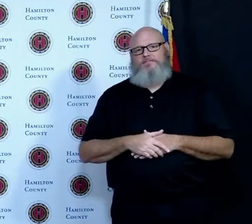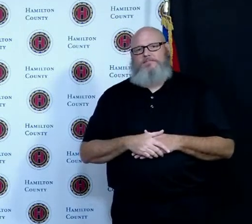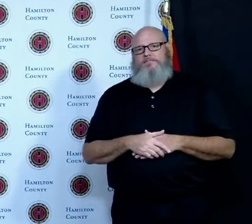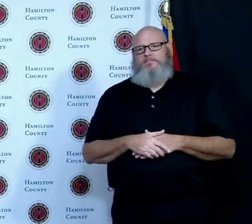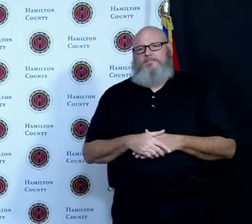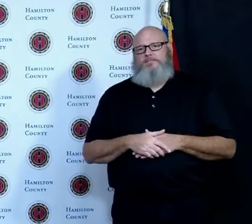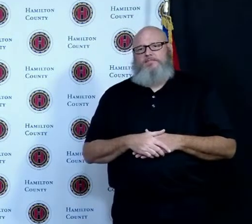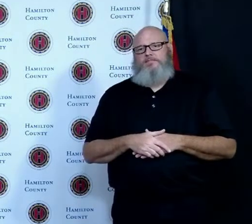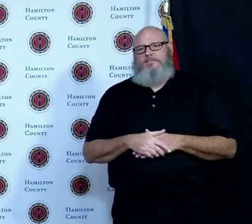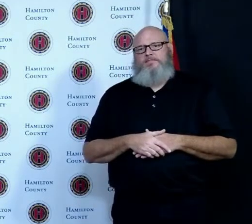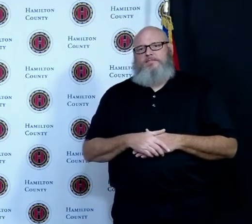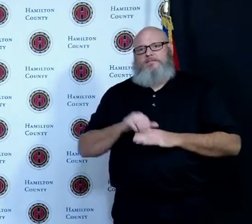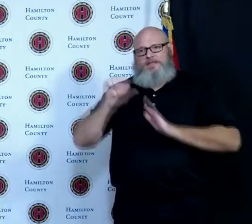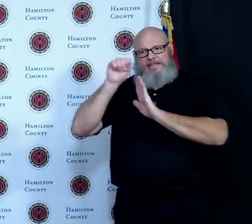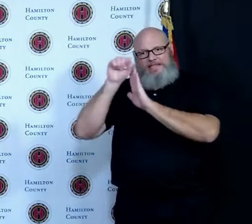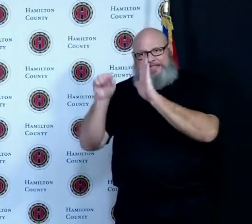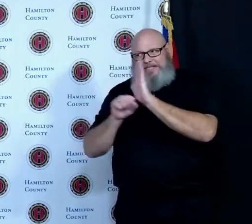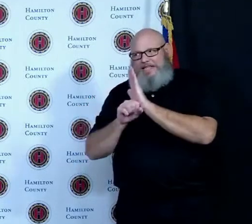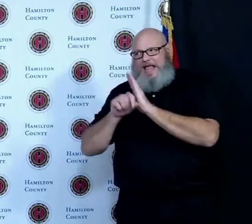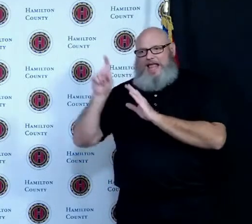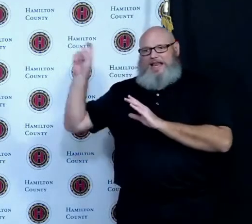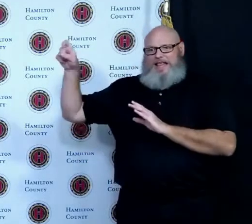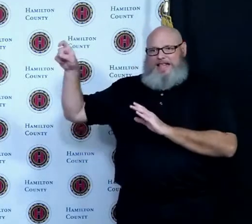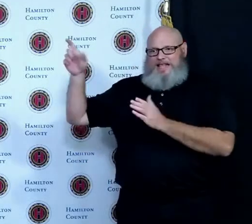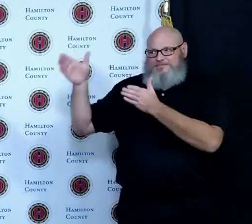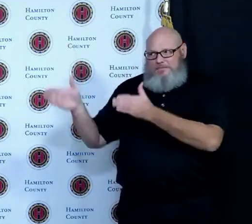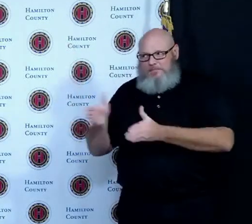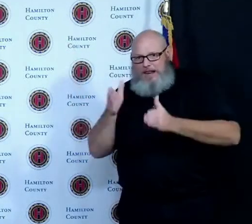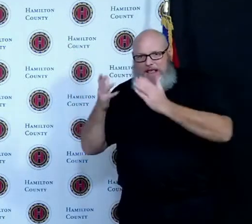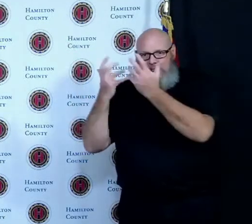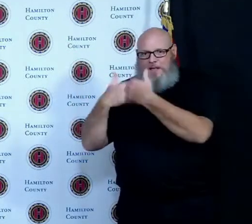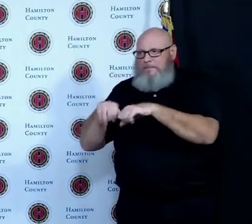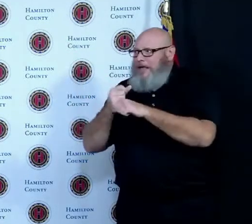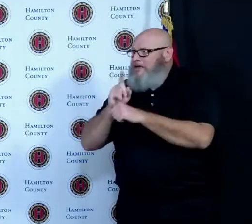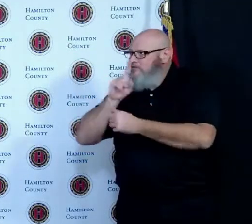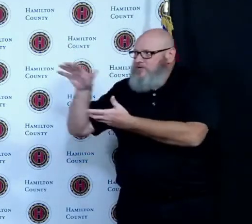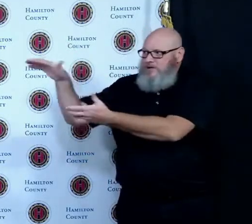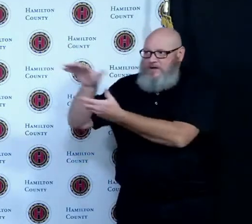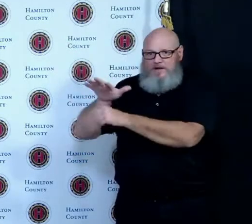and so we are anxious to get that hopefully more information will be available come next